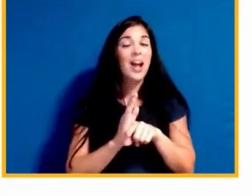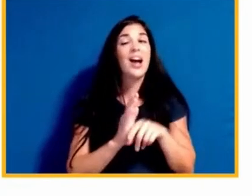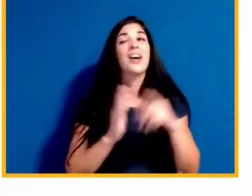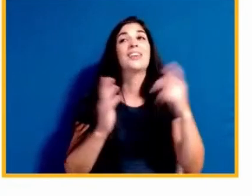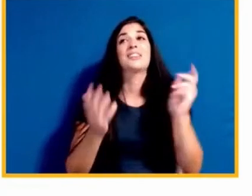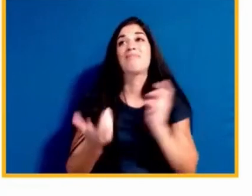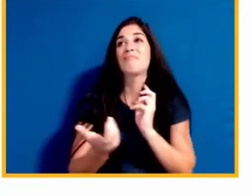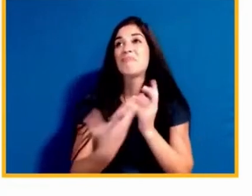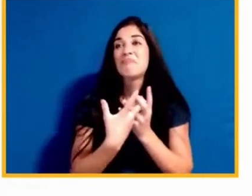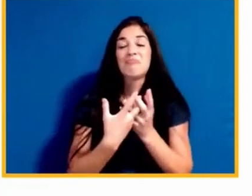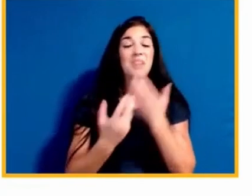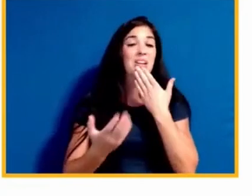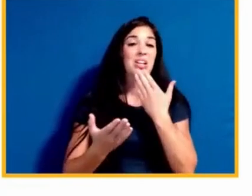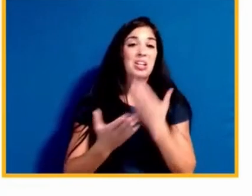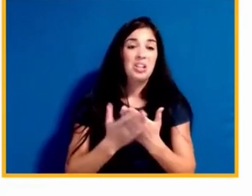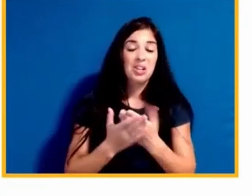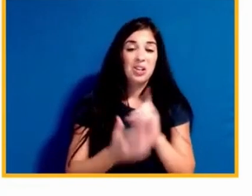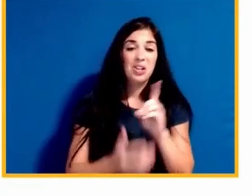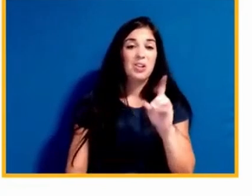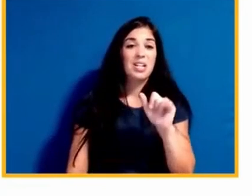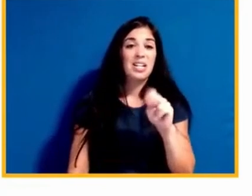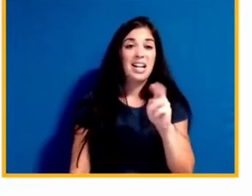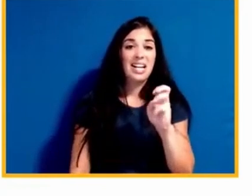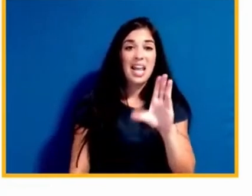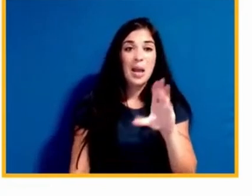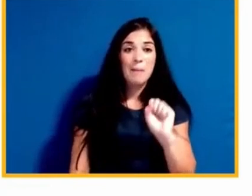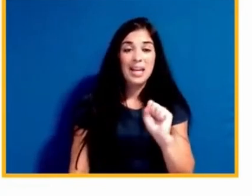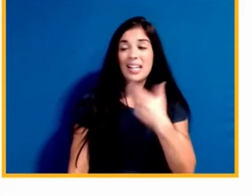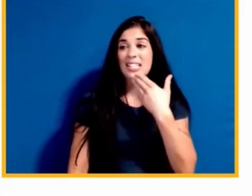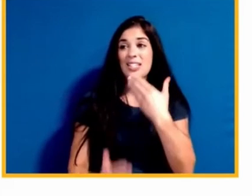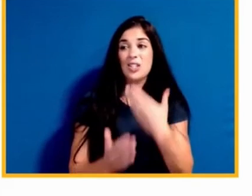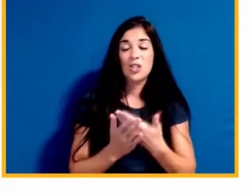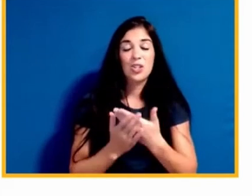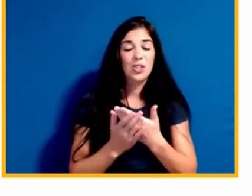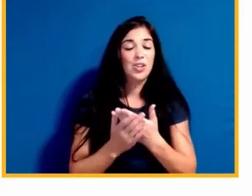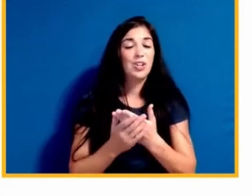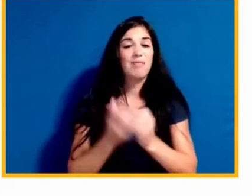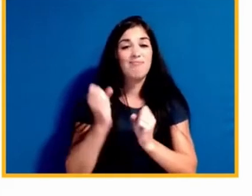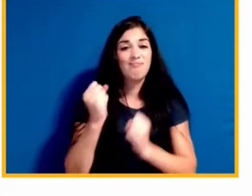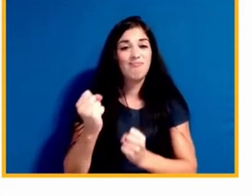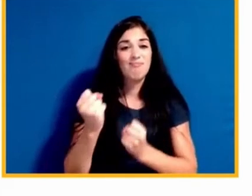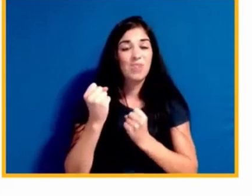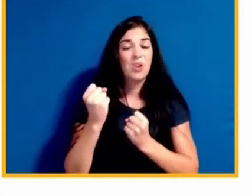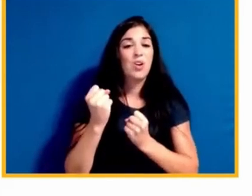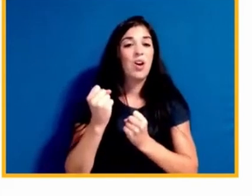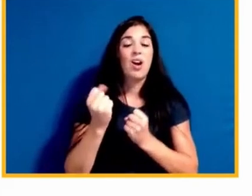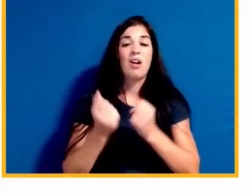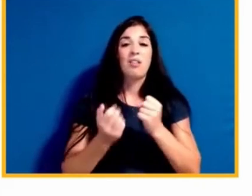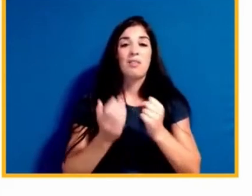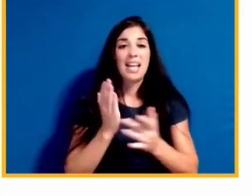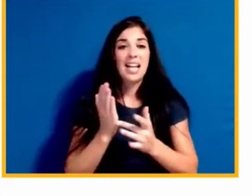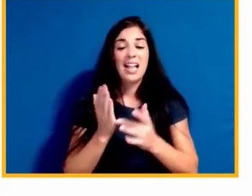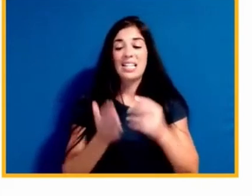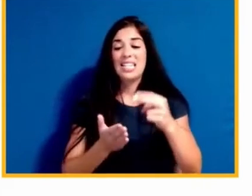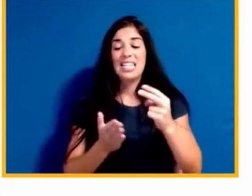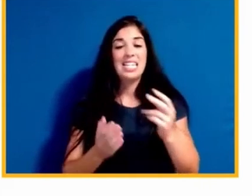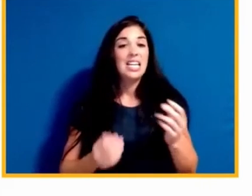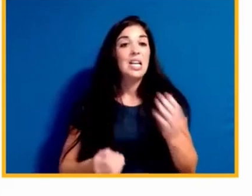Good dynamics, good solid technicality in your movements, Pretty much the biggest thing I would say is you had you had a good amount of